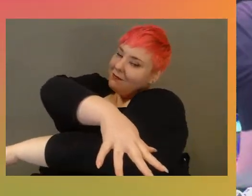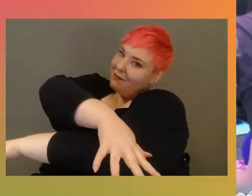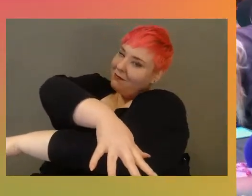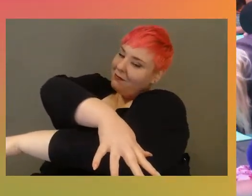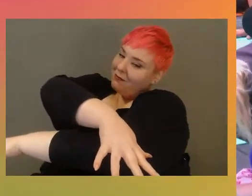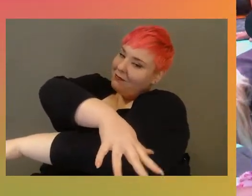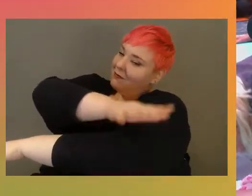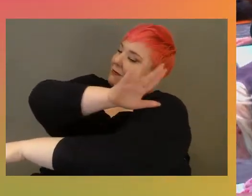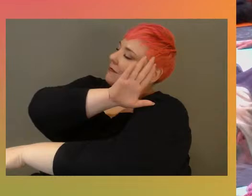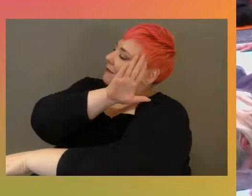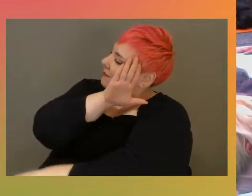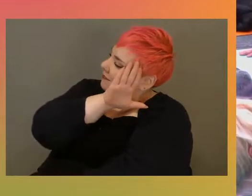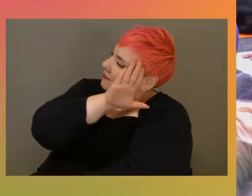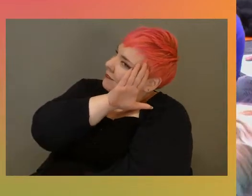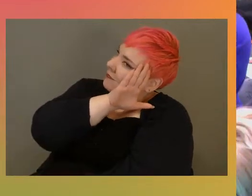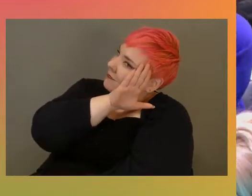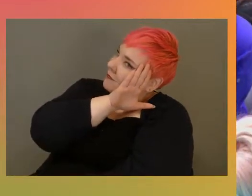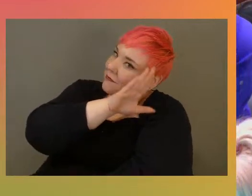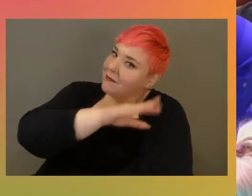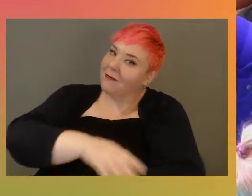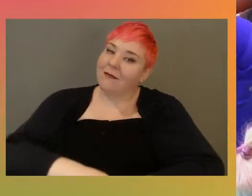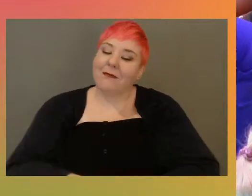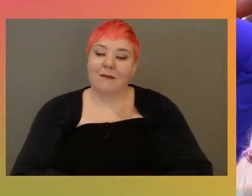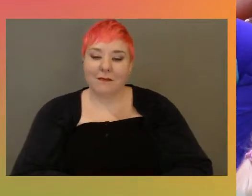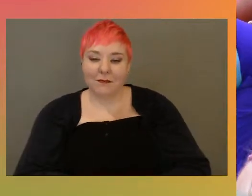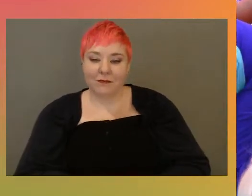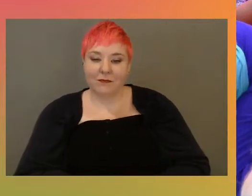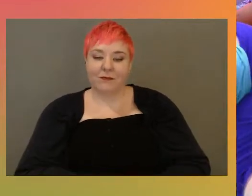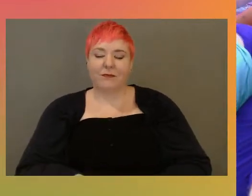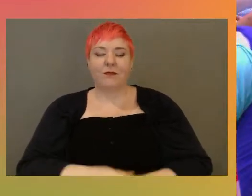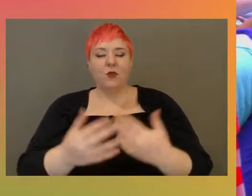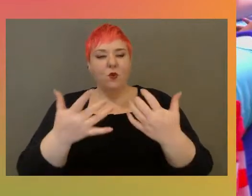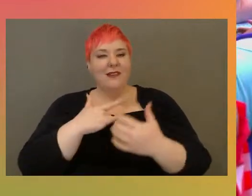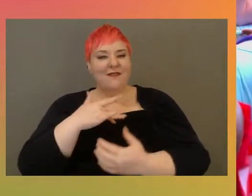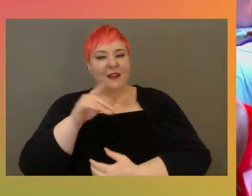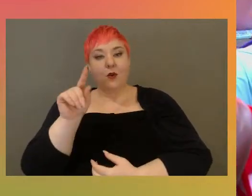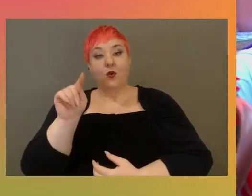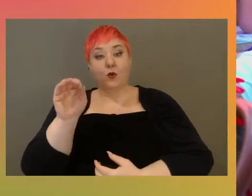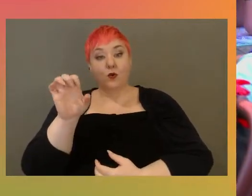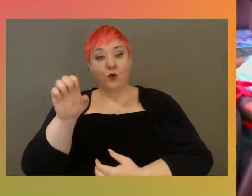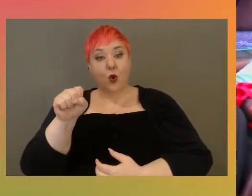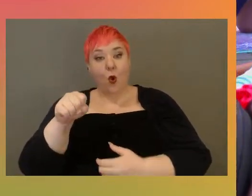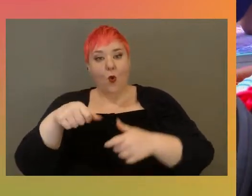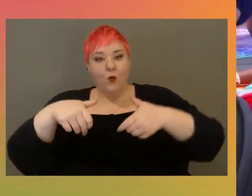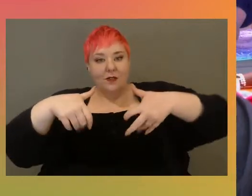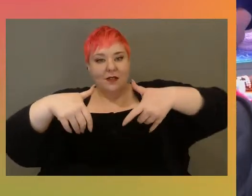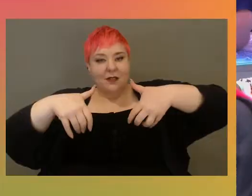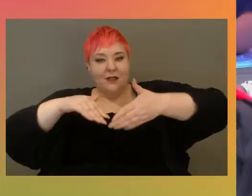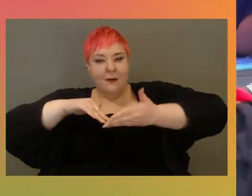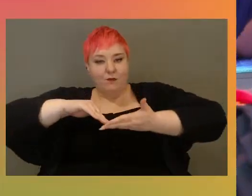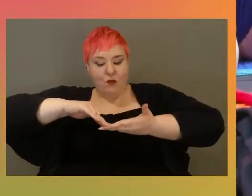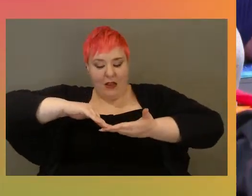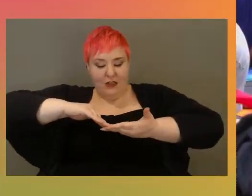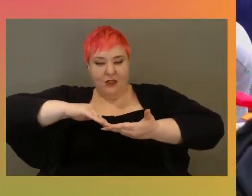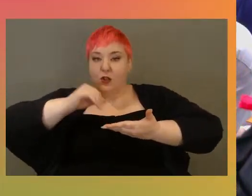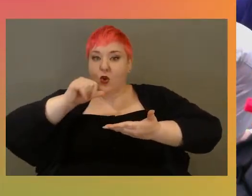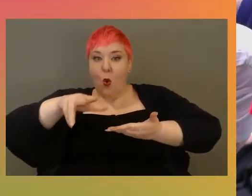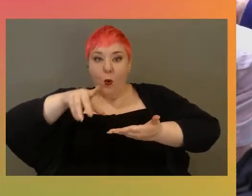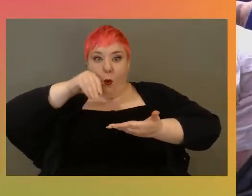AND KNEES AND CHANGE SIDES. LIFT YOUR LEFT ELBOW, TURN AND LOOK AT IT. SLIDE YOUR LEFT ARM UNDERNEATH